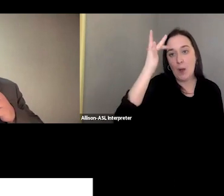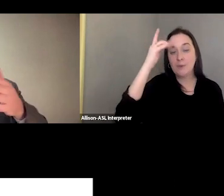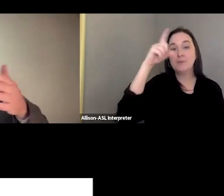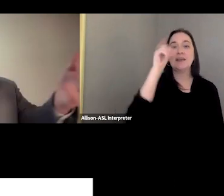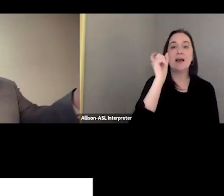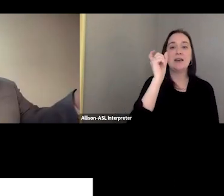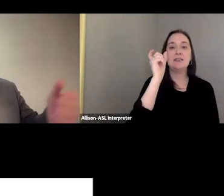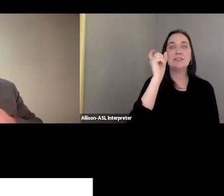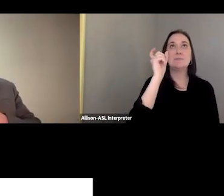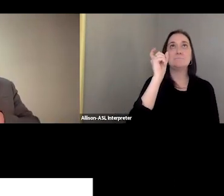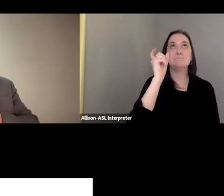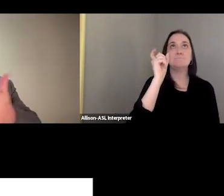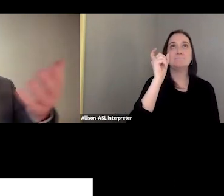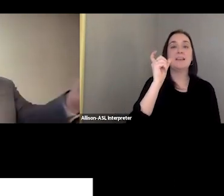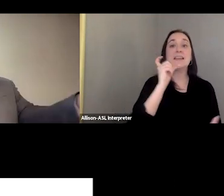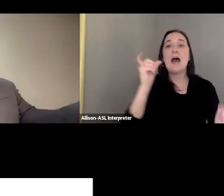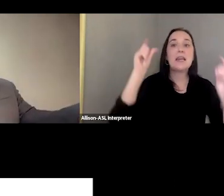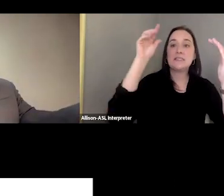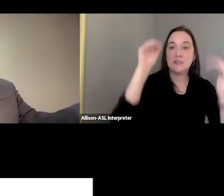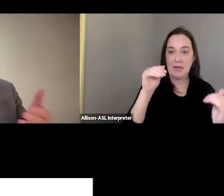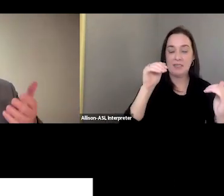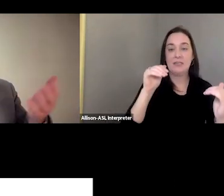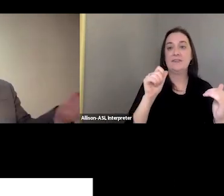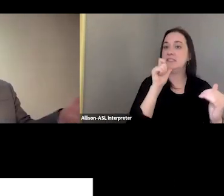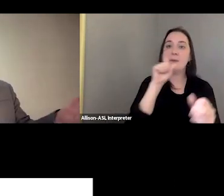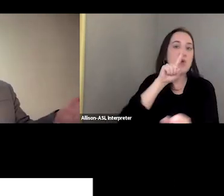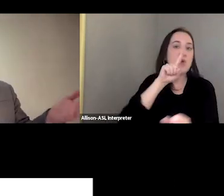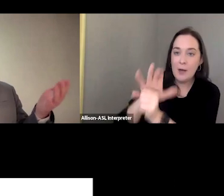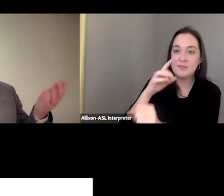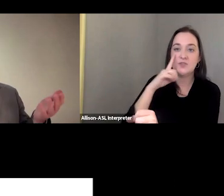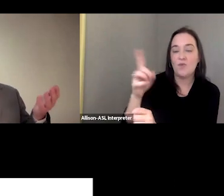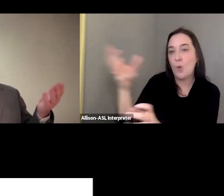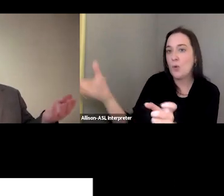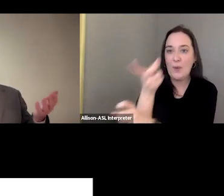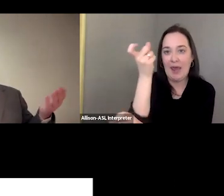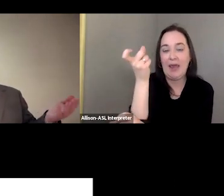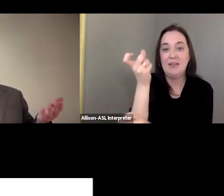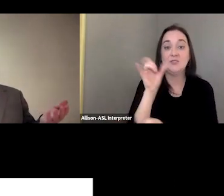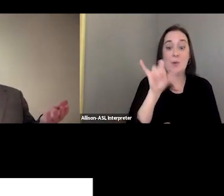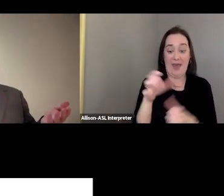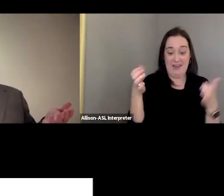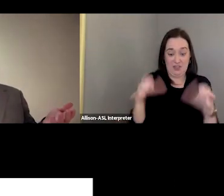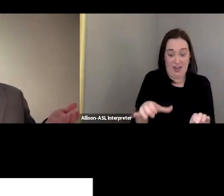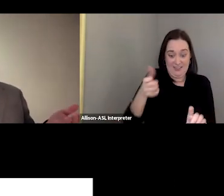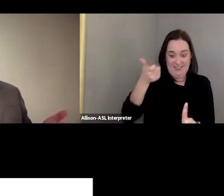the unexpected or the uncertainty of that outcome or chance. And that chance is what makes this a gambling phenomenon.